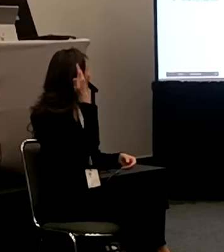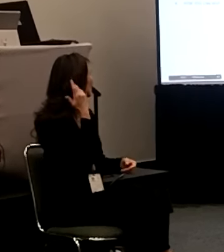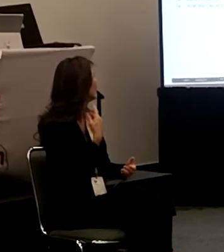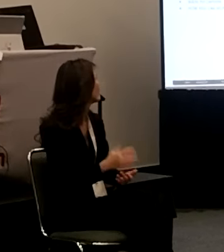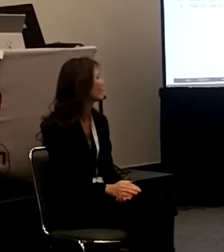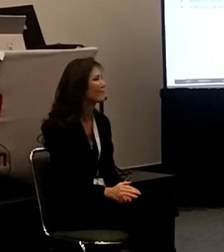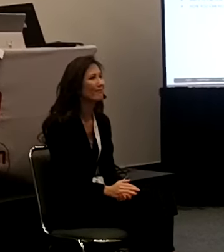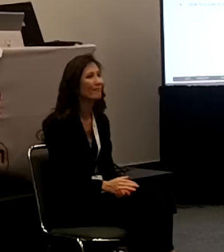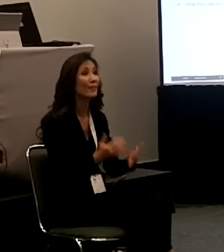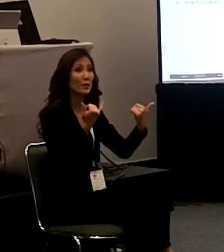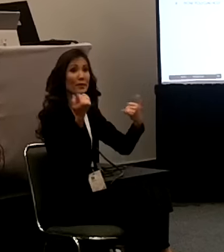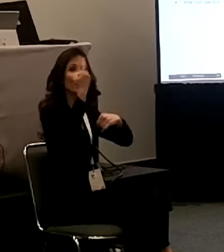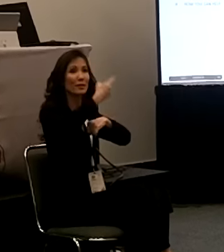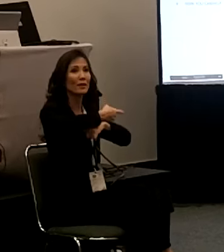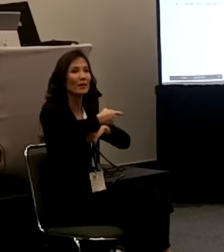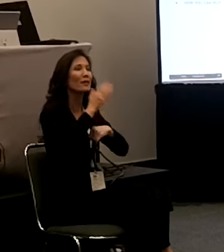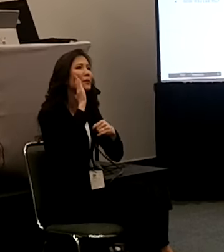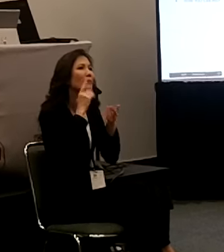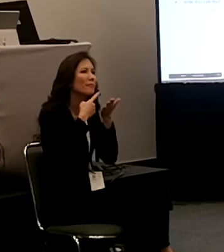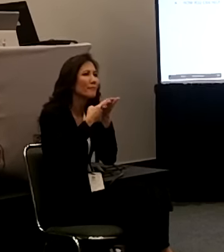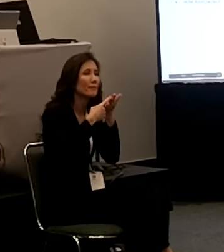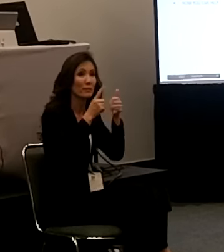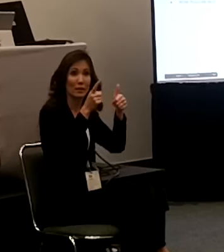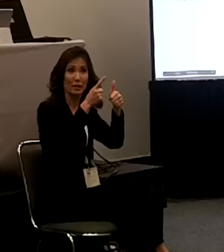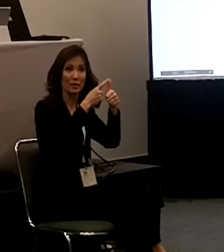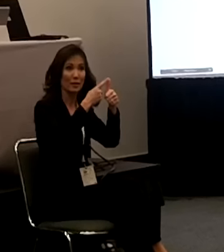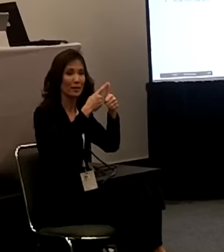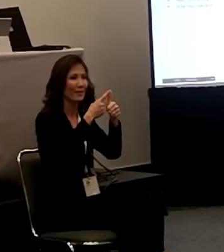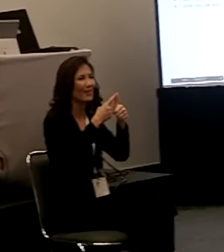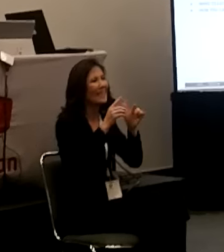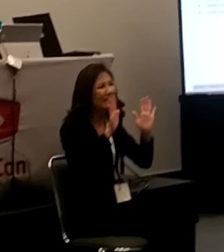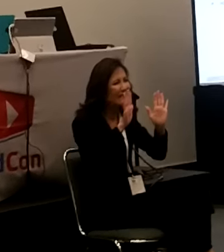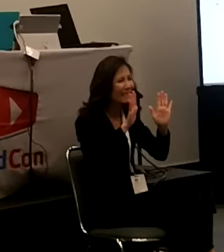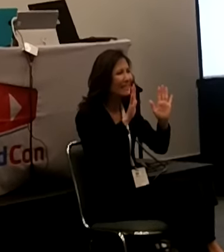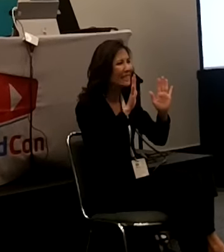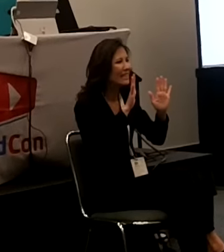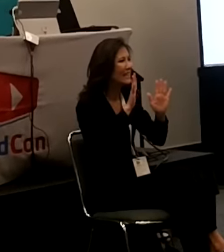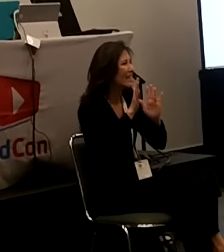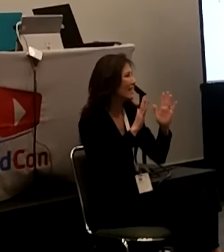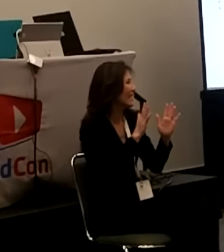So today, we're gonna go over, first of all, don't mind my lack of PowerPoint skills,